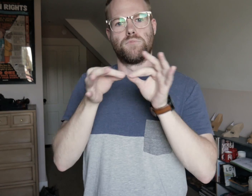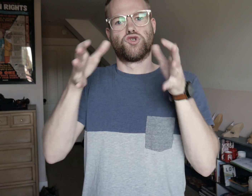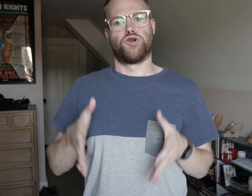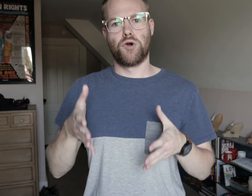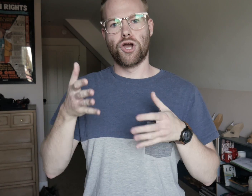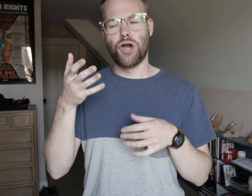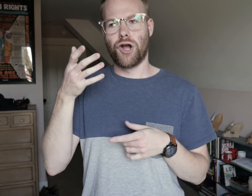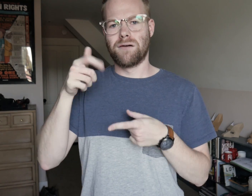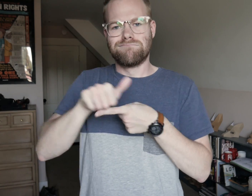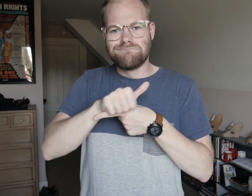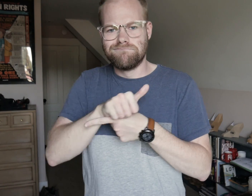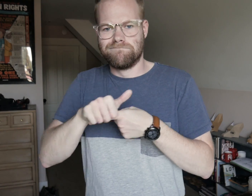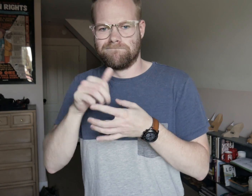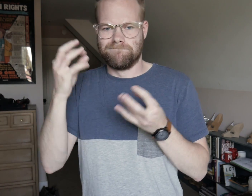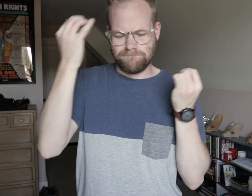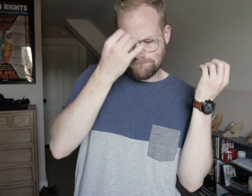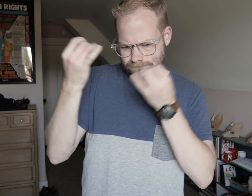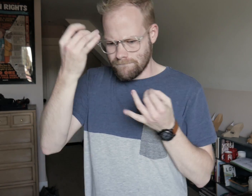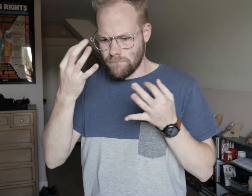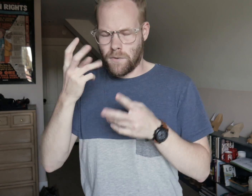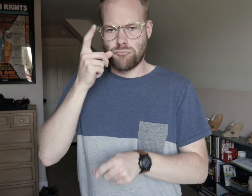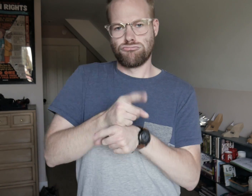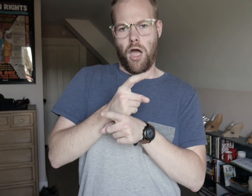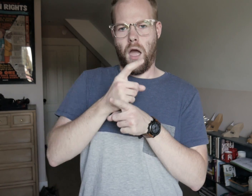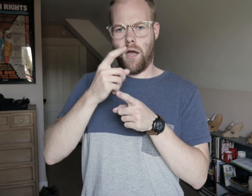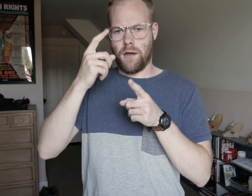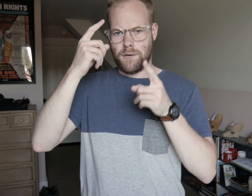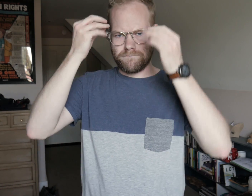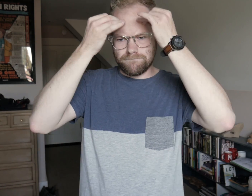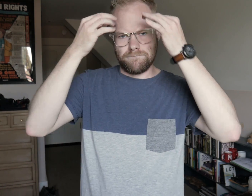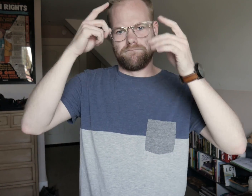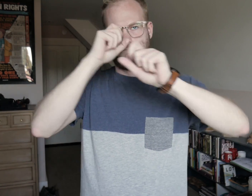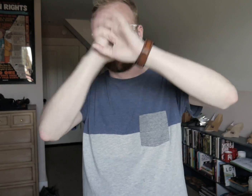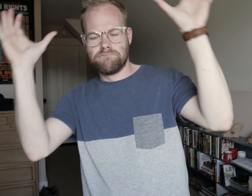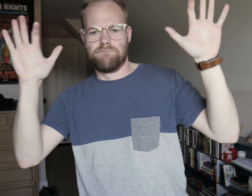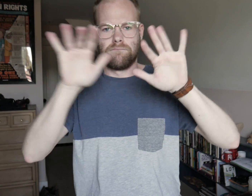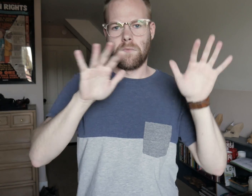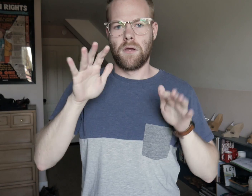an interpreter to practice getting into the right headspace.